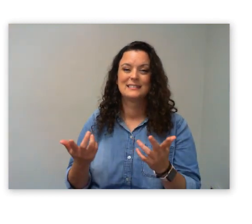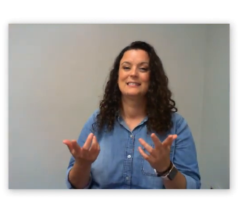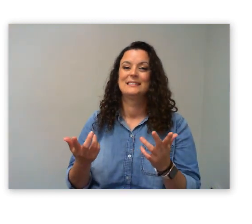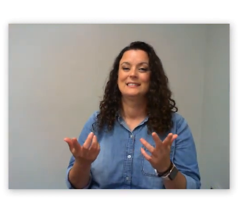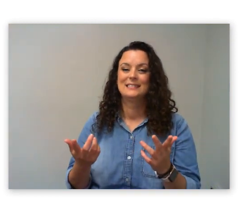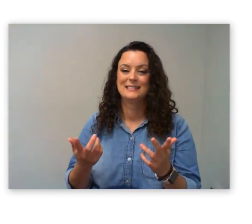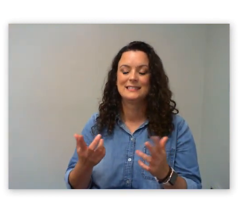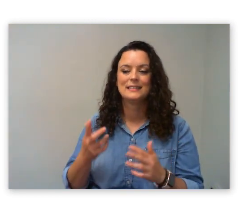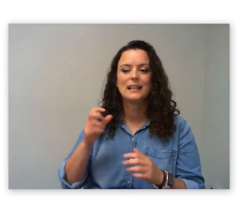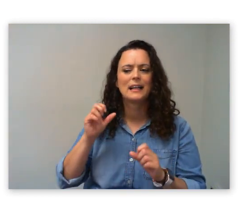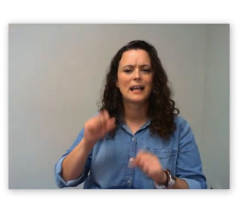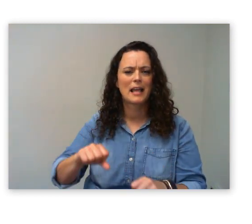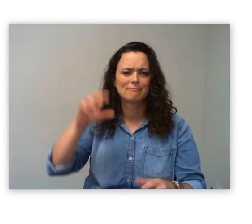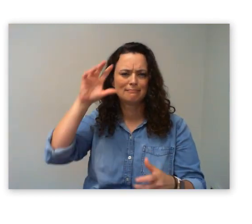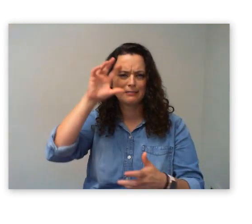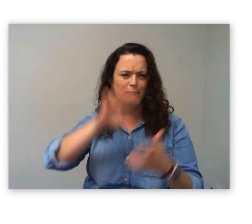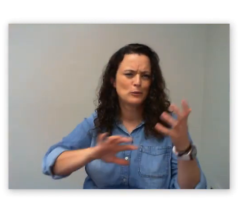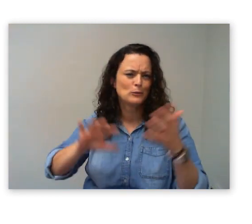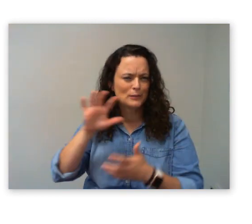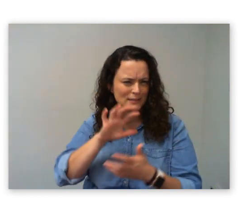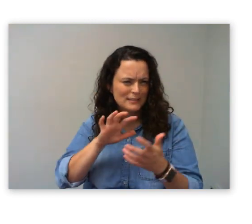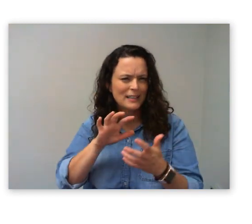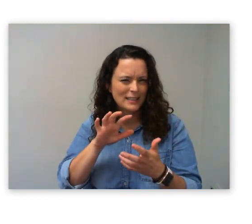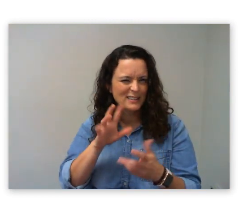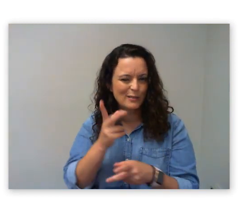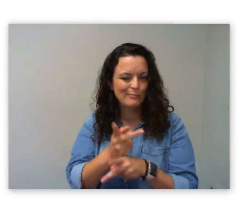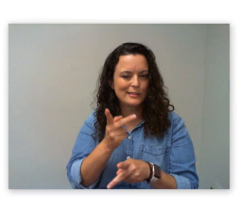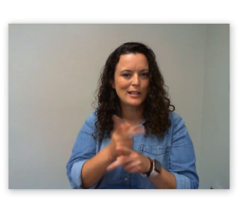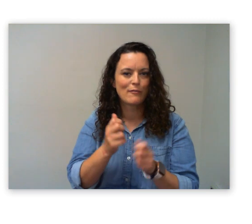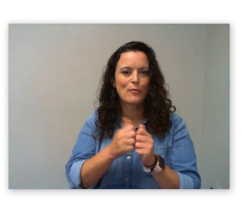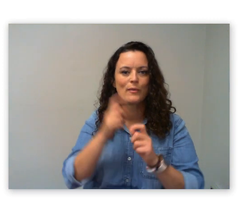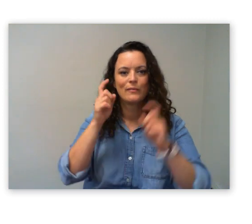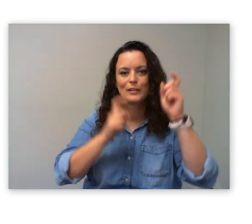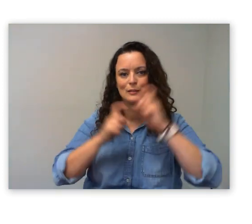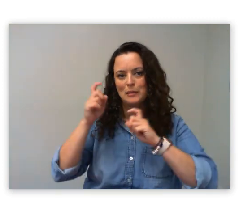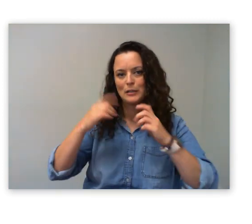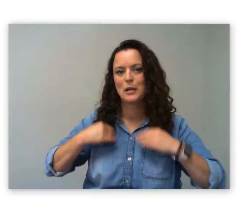and so that can be confusing so maybe watch your your facial expressions and your body language